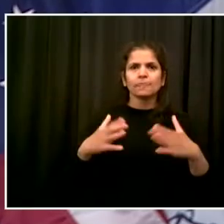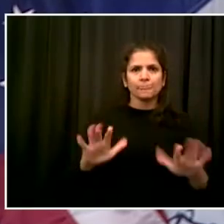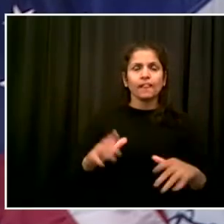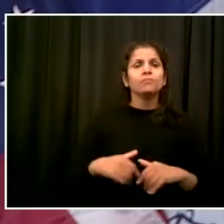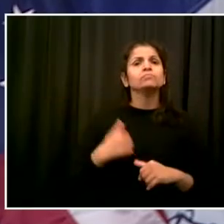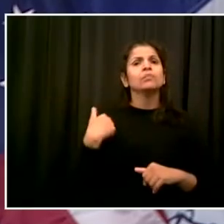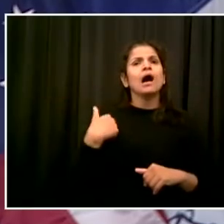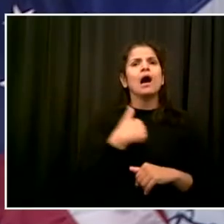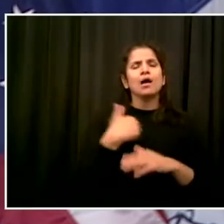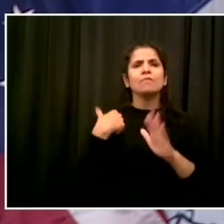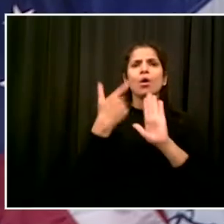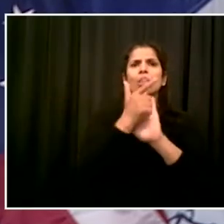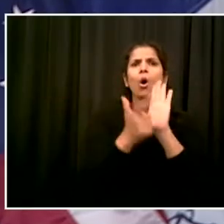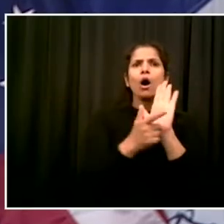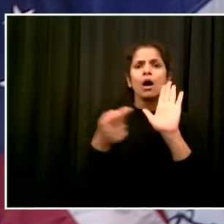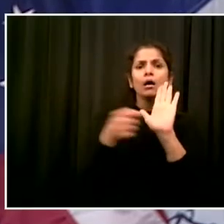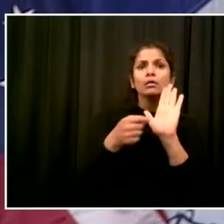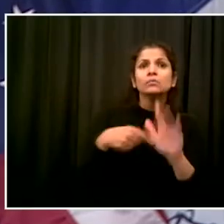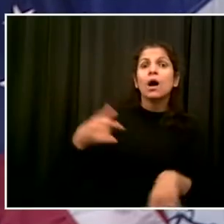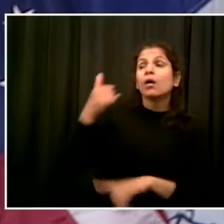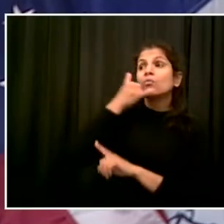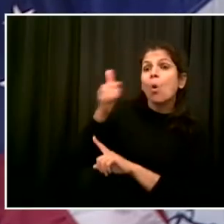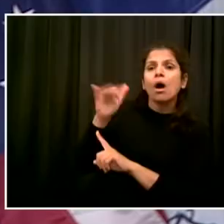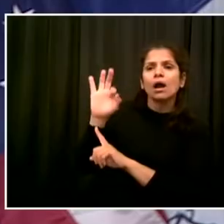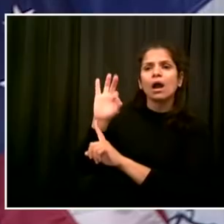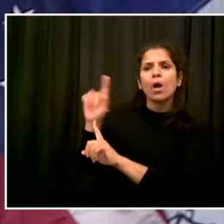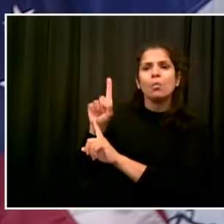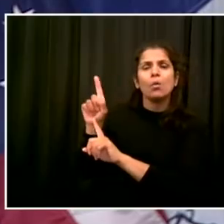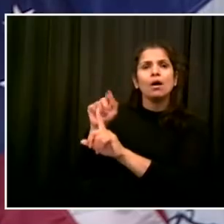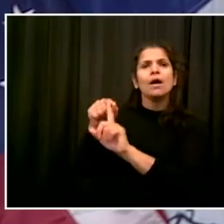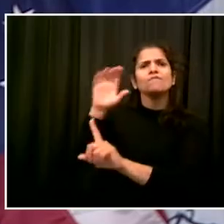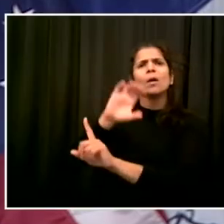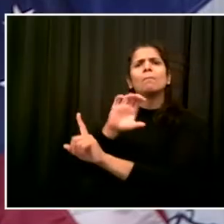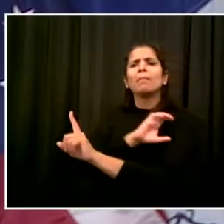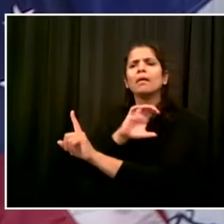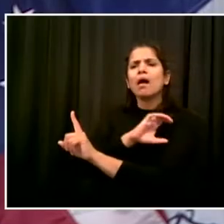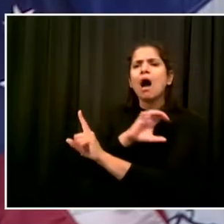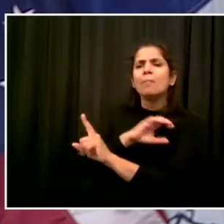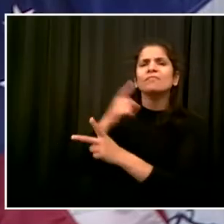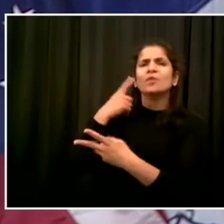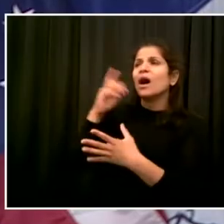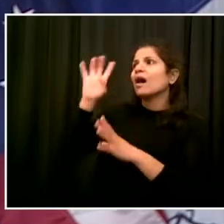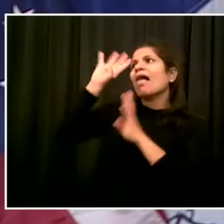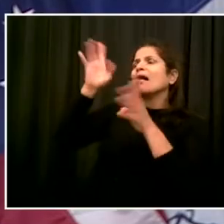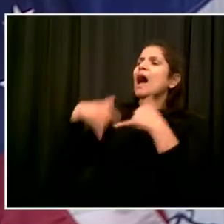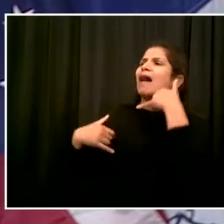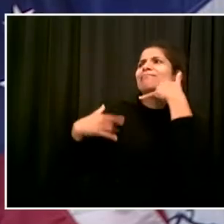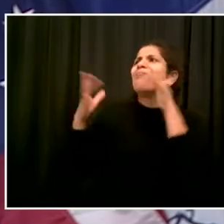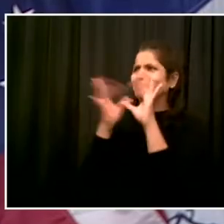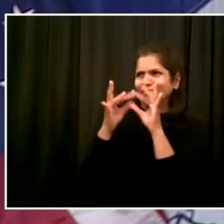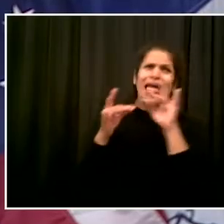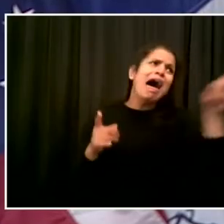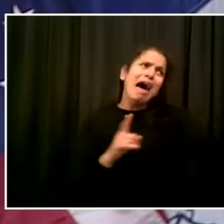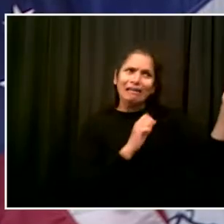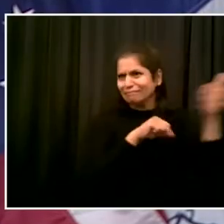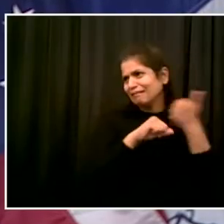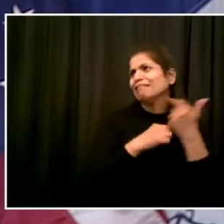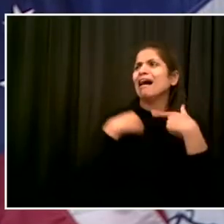POLICE FOR ANY